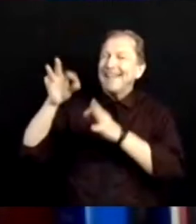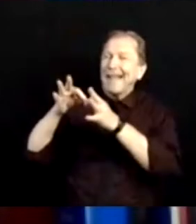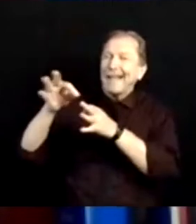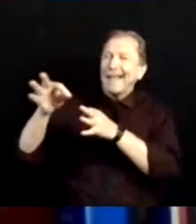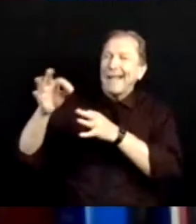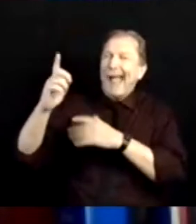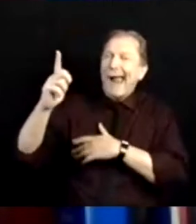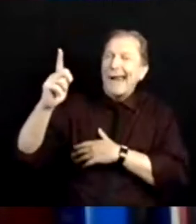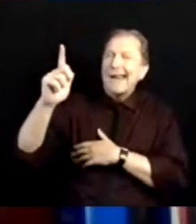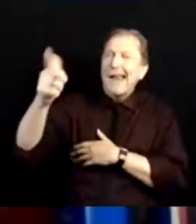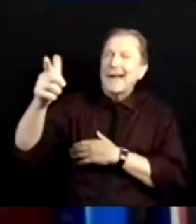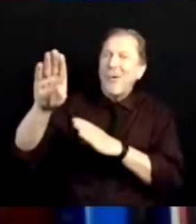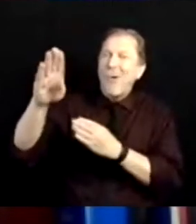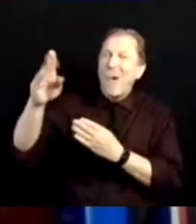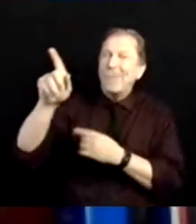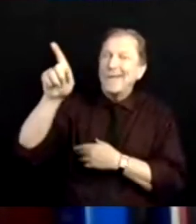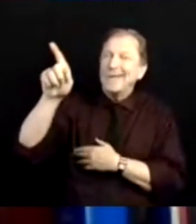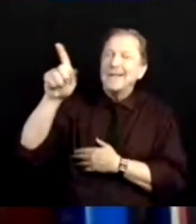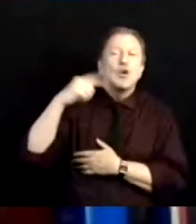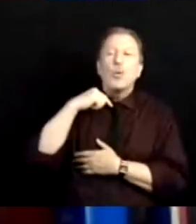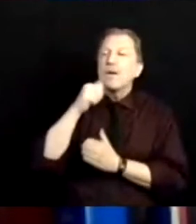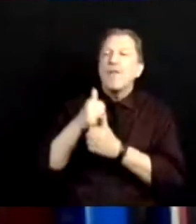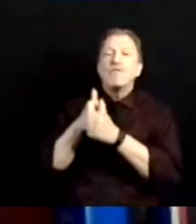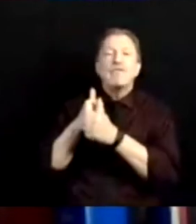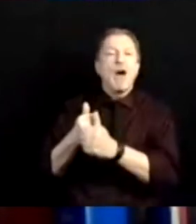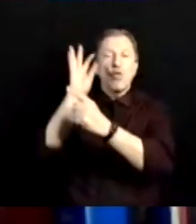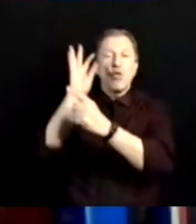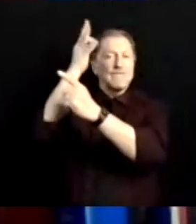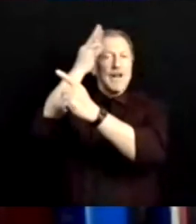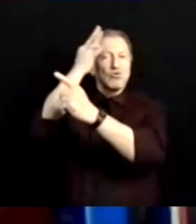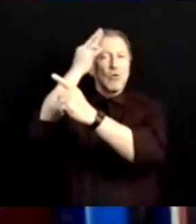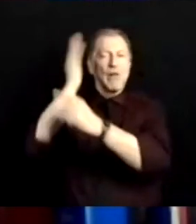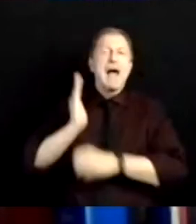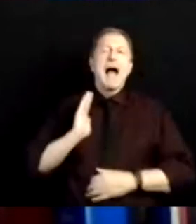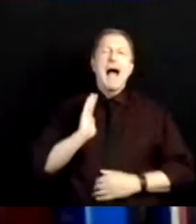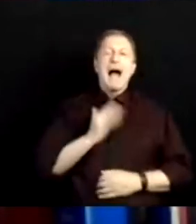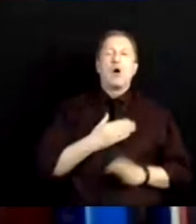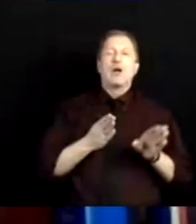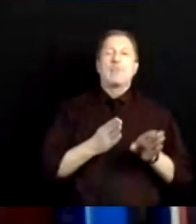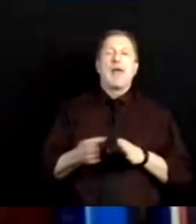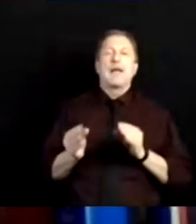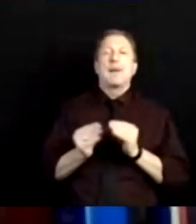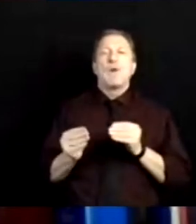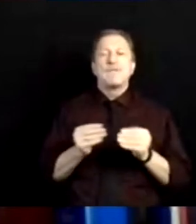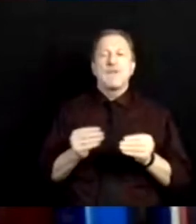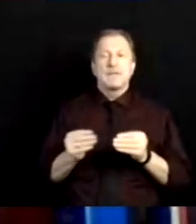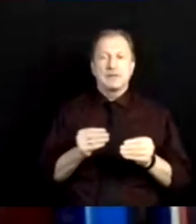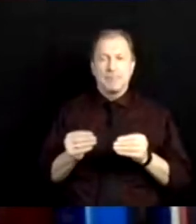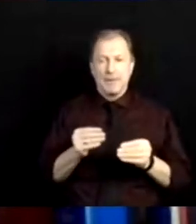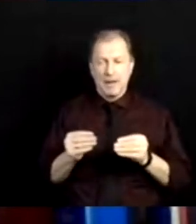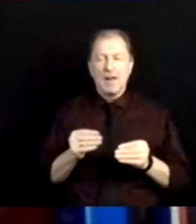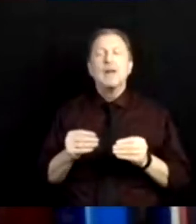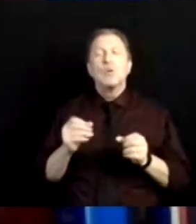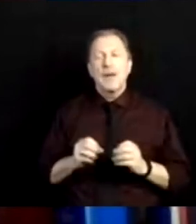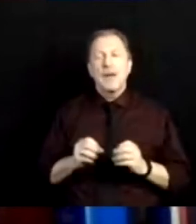ALL THOSE NUMBERS, WE MIGHT NOT BE REOPENING SOME PARTS OF THE STATE -- ANY PARTS OF THE STATE REALLY UNTIL PERHAPS THE MIDDLE